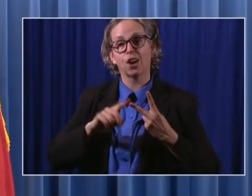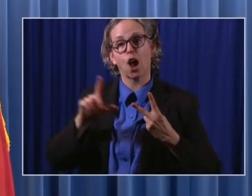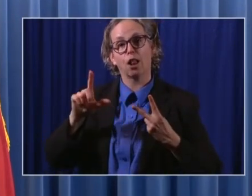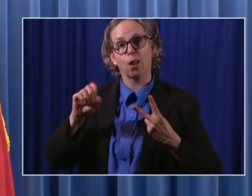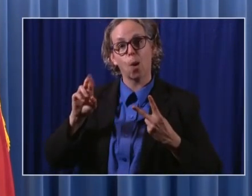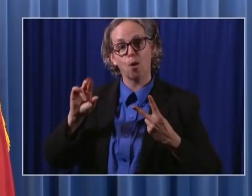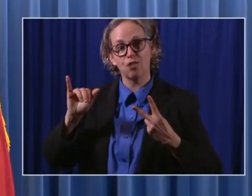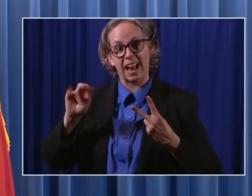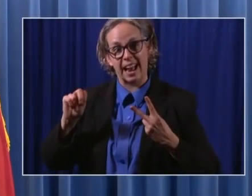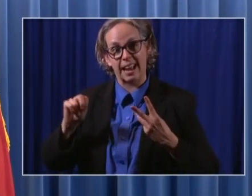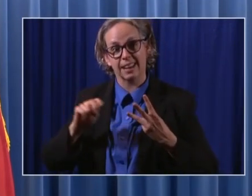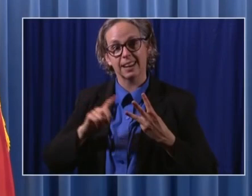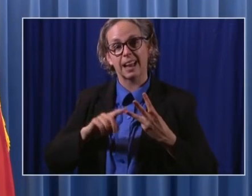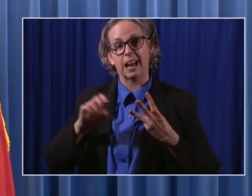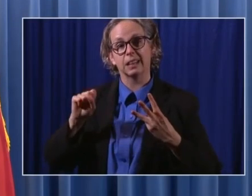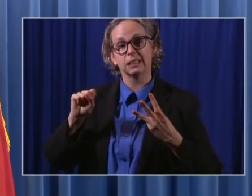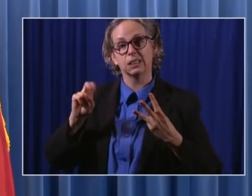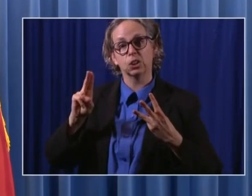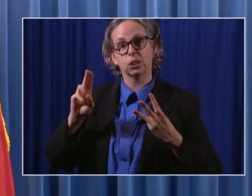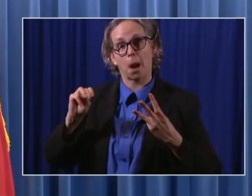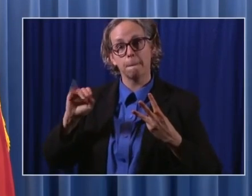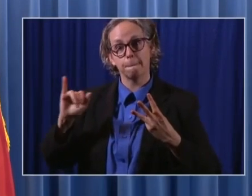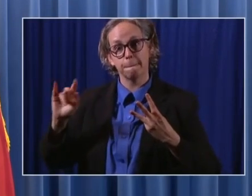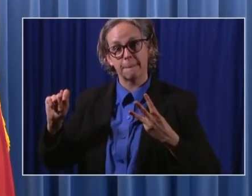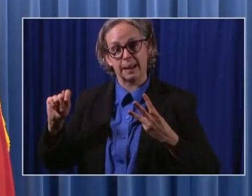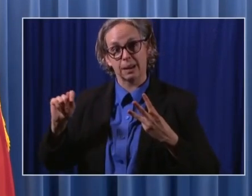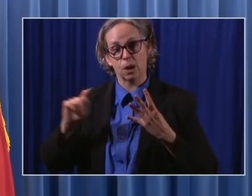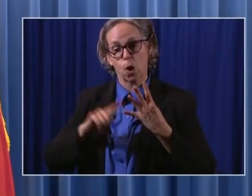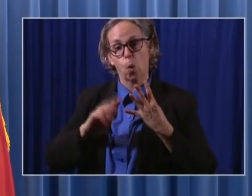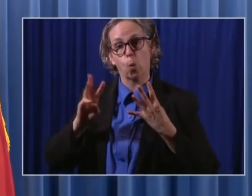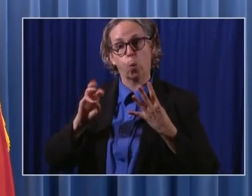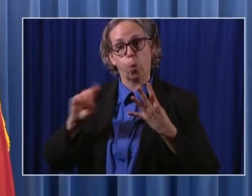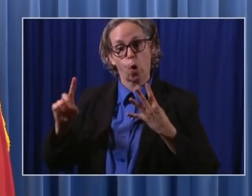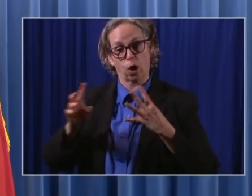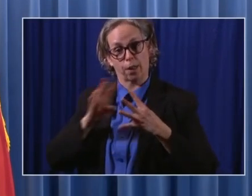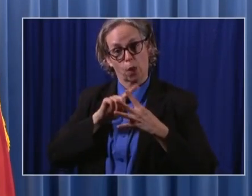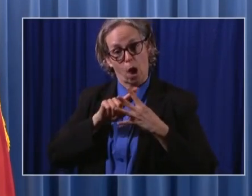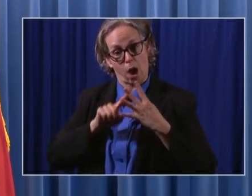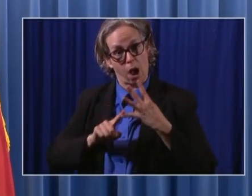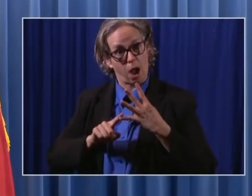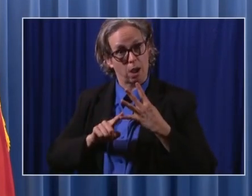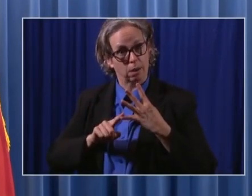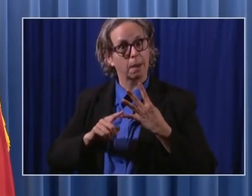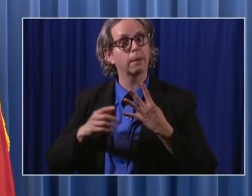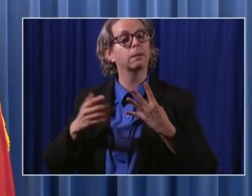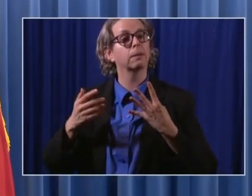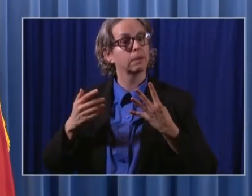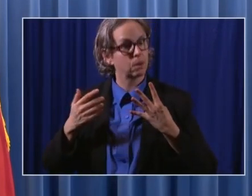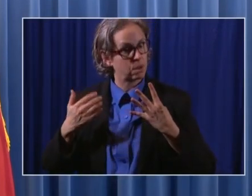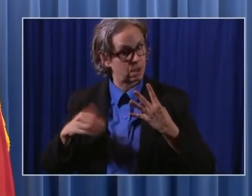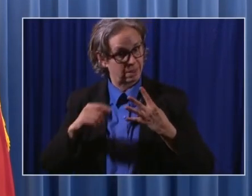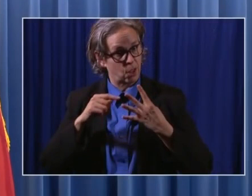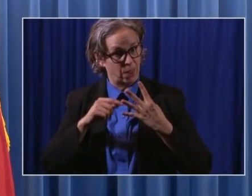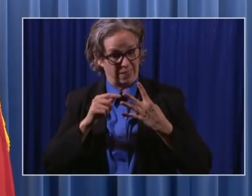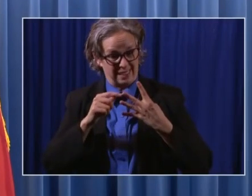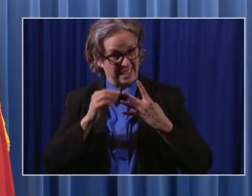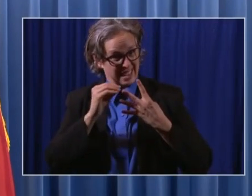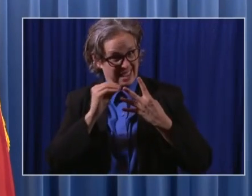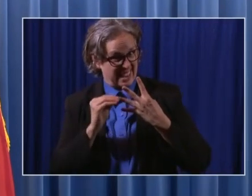BUTLER, LORAIN COUNTY, SUMMIT COUNTY AND WOOD COUNTY. ALL FOUR OF THESE ARE PRETTY